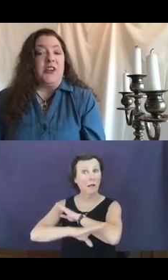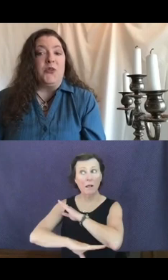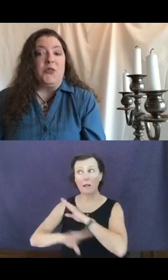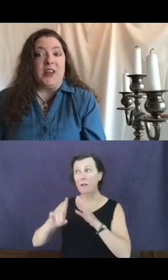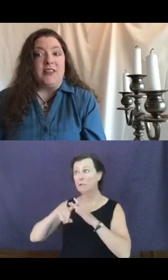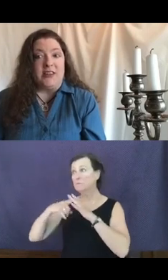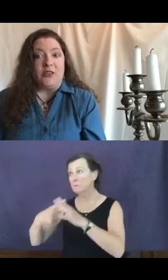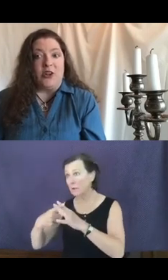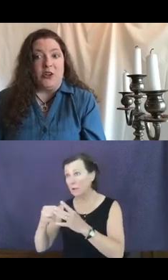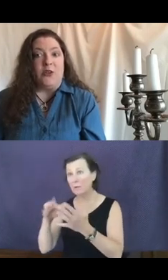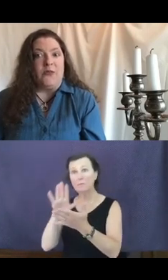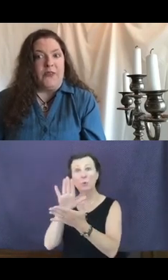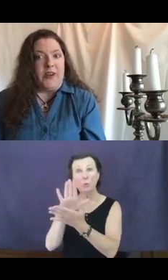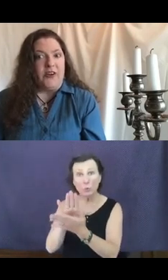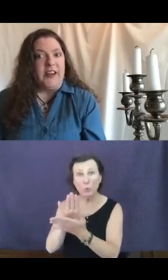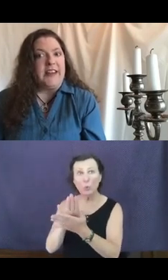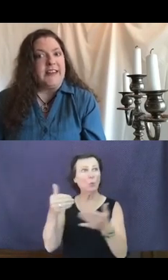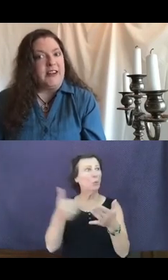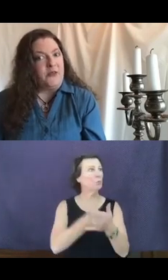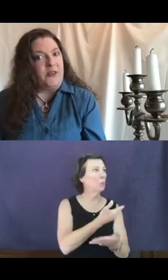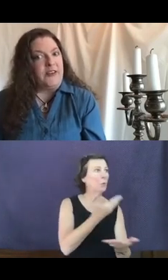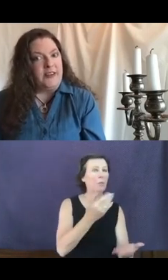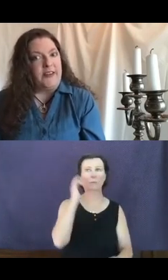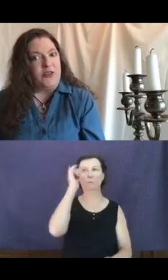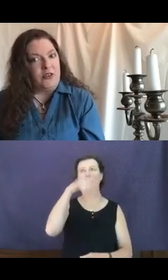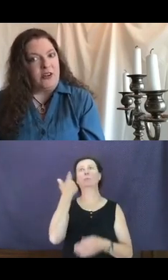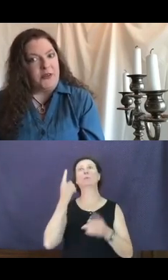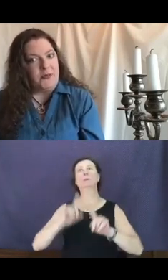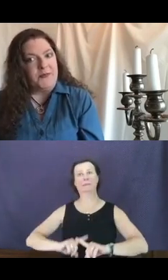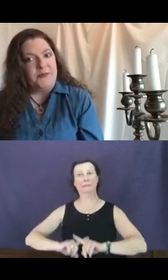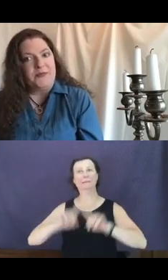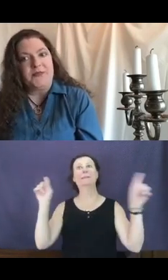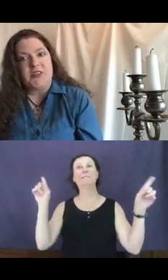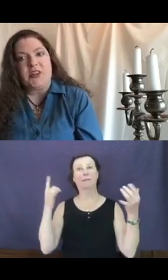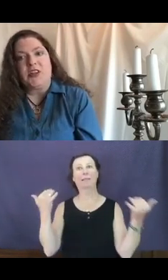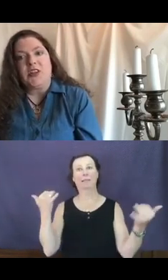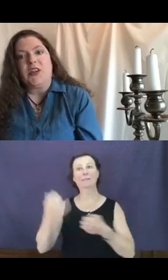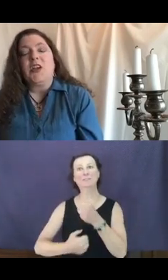things, is going to look very different this year.